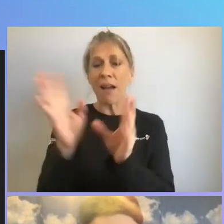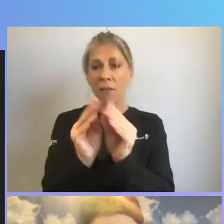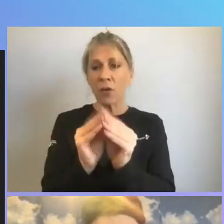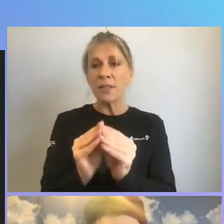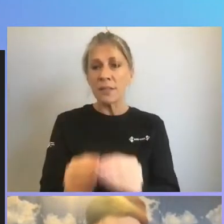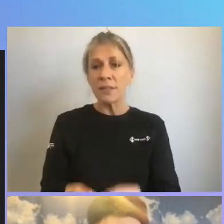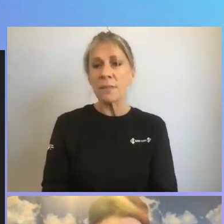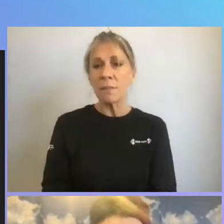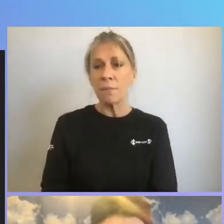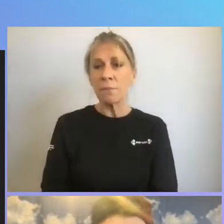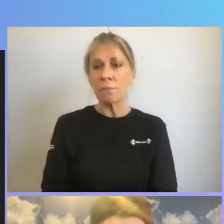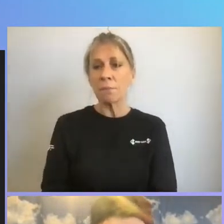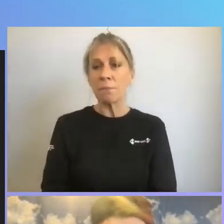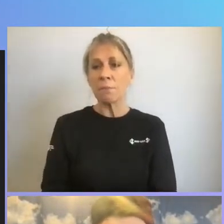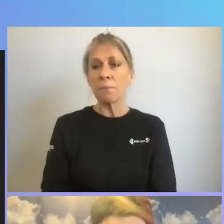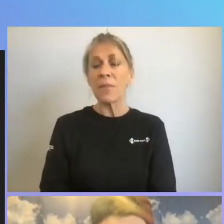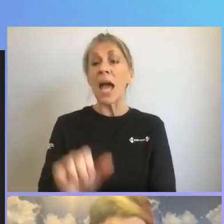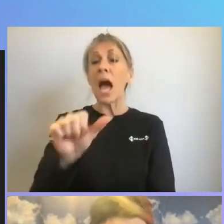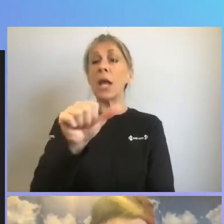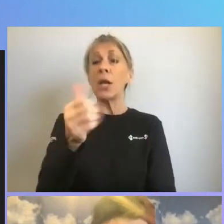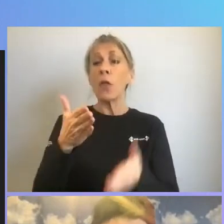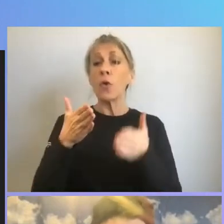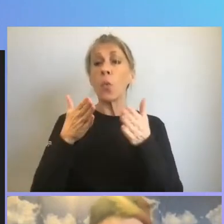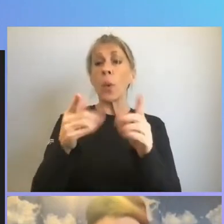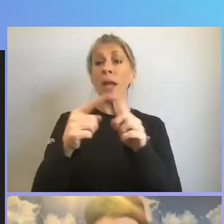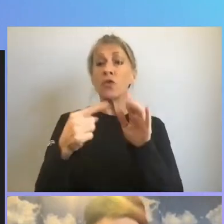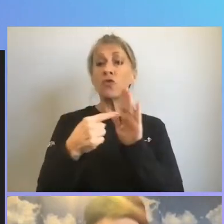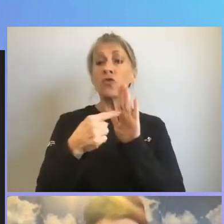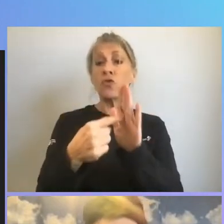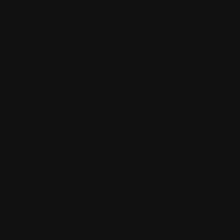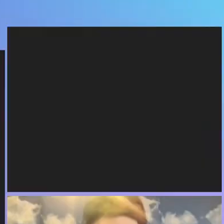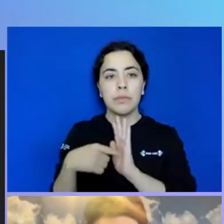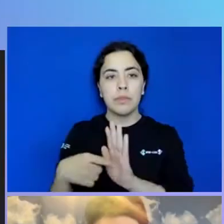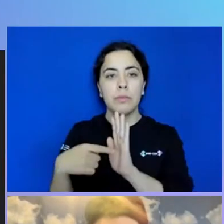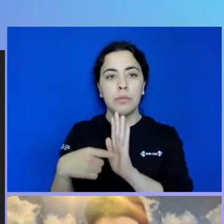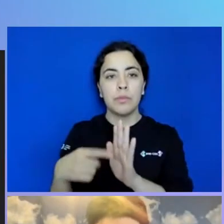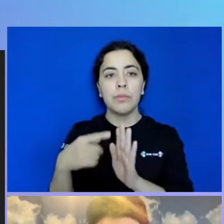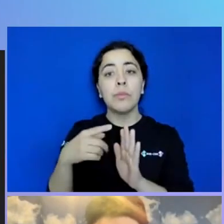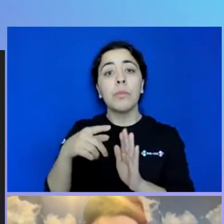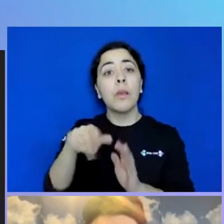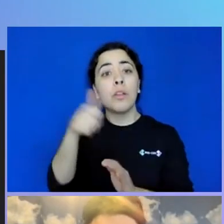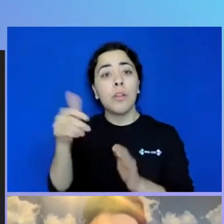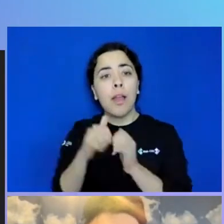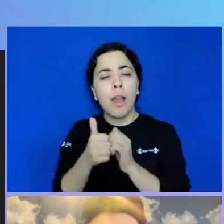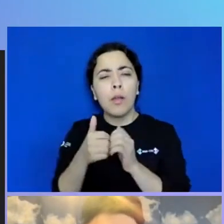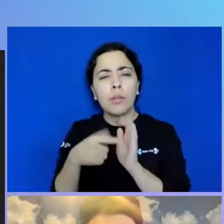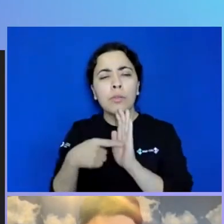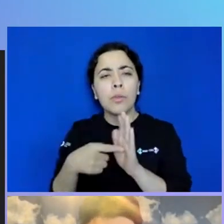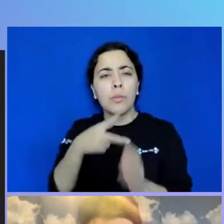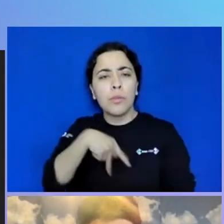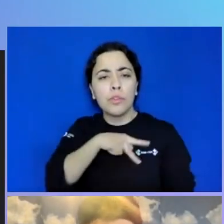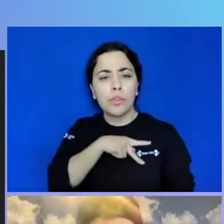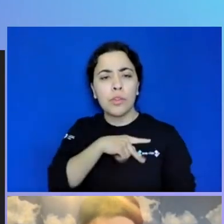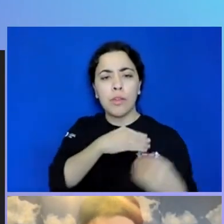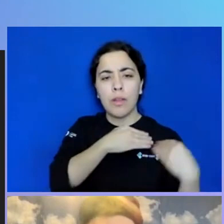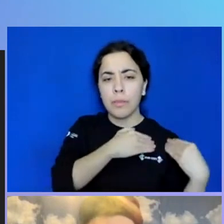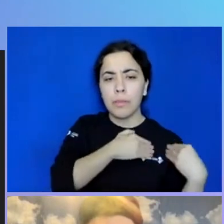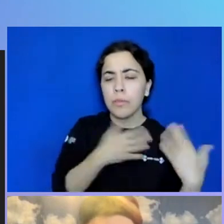way to demonstrate personal accountability is to consider